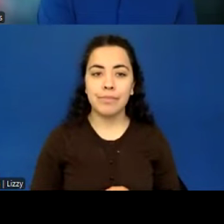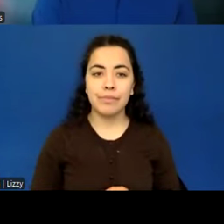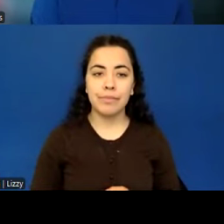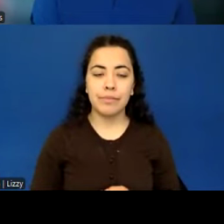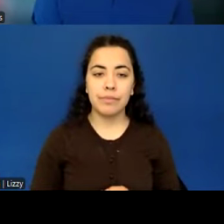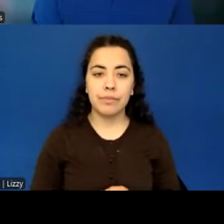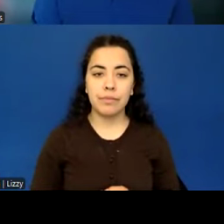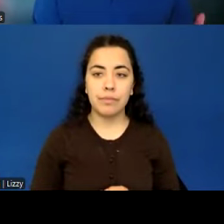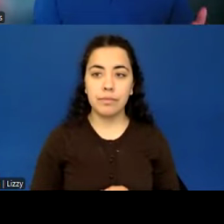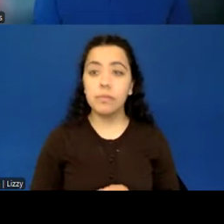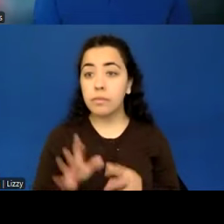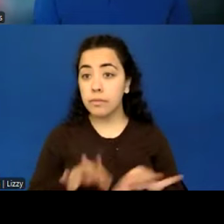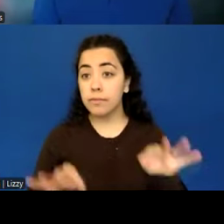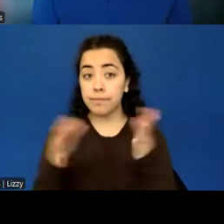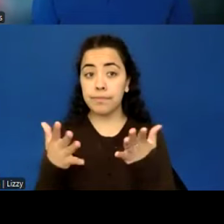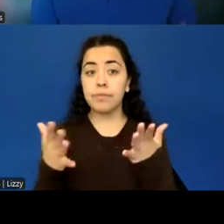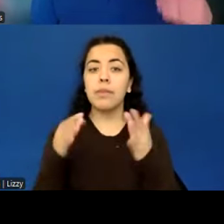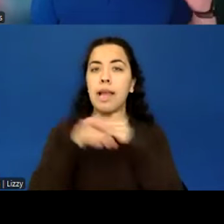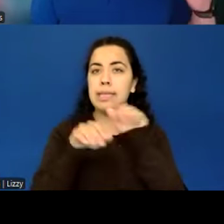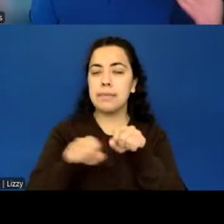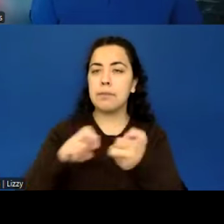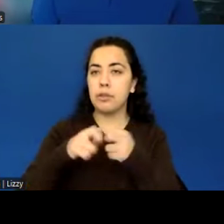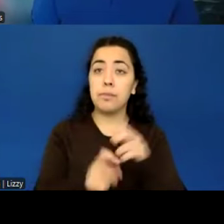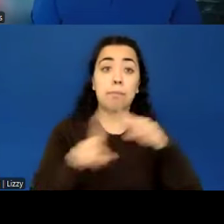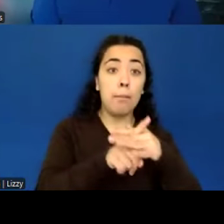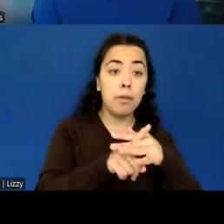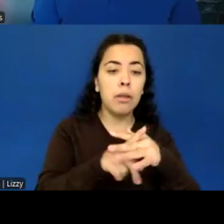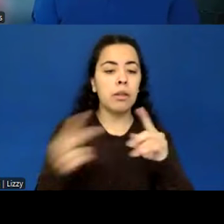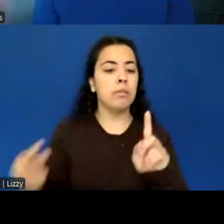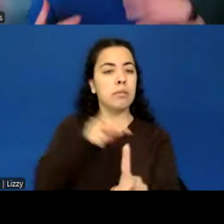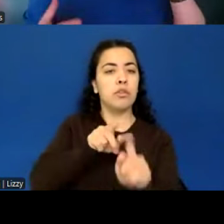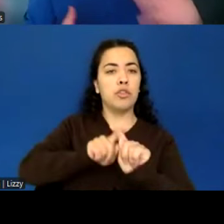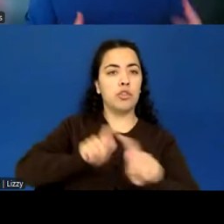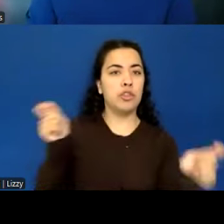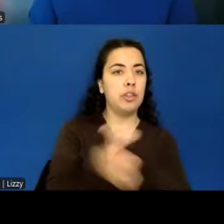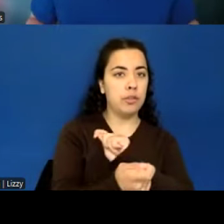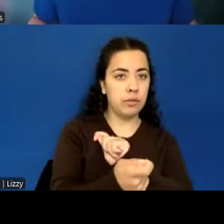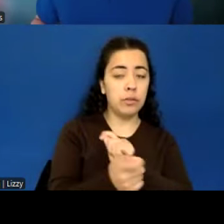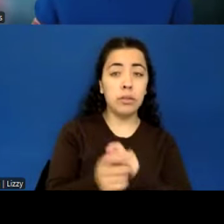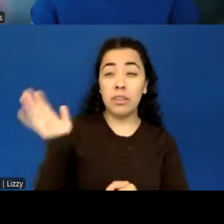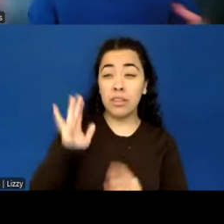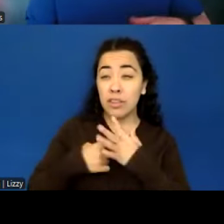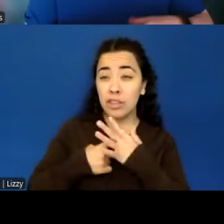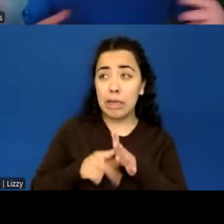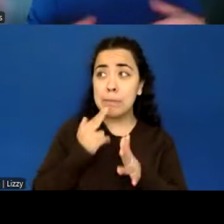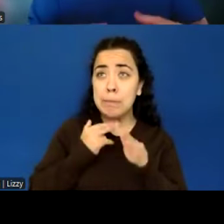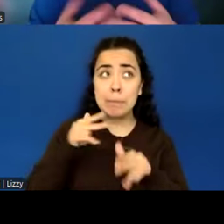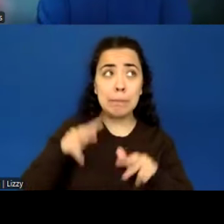of the accessibilities that you have. When you are first starting out, you likely don't know,